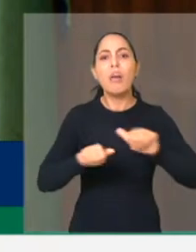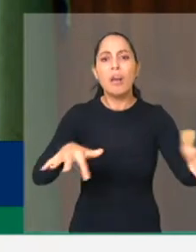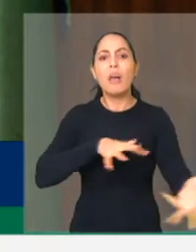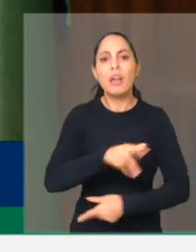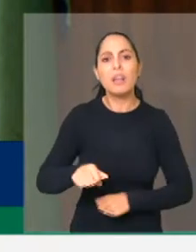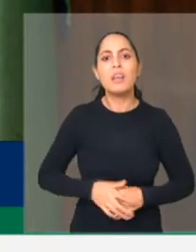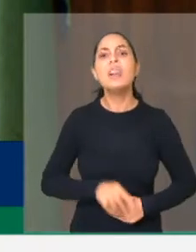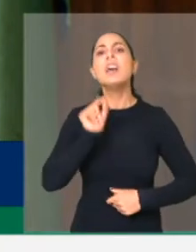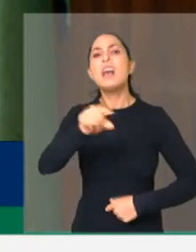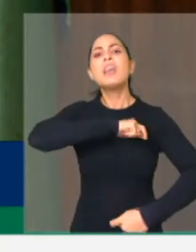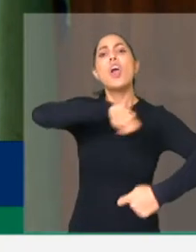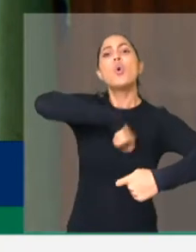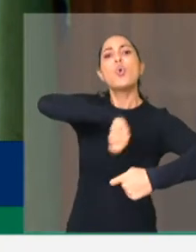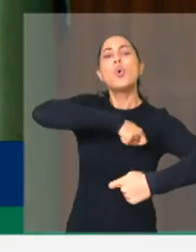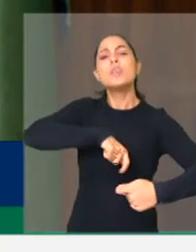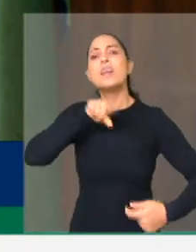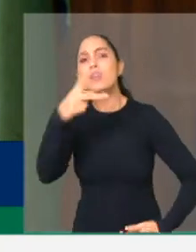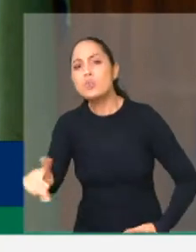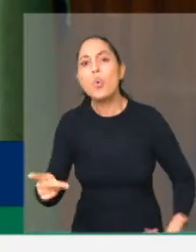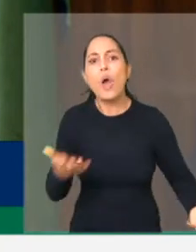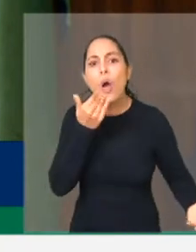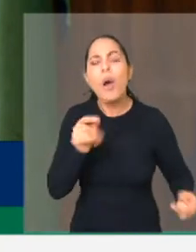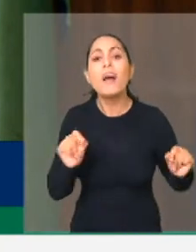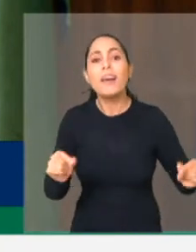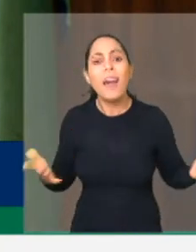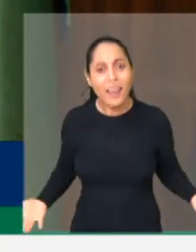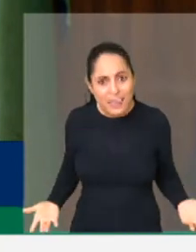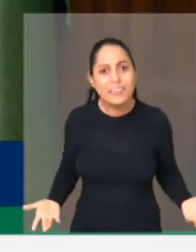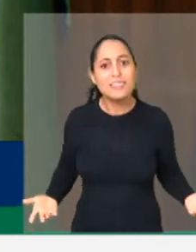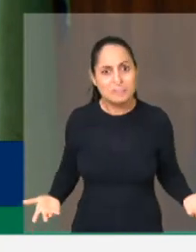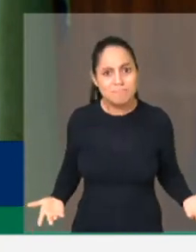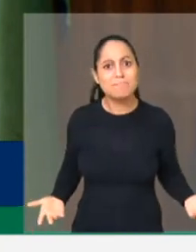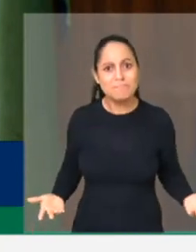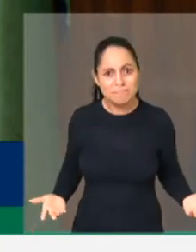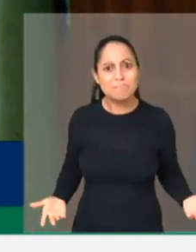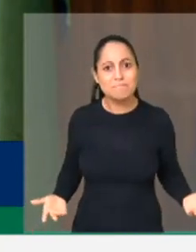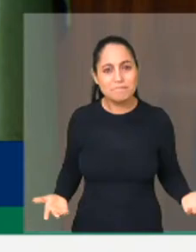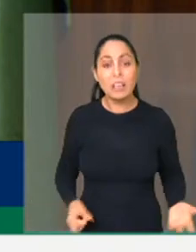IMAGINO QUE TENHA UMA TRABALHADORA DOMÀSTICA MUITAS VEZES QUE TRABALHAM SEM SEUS DIREITOS QUE PEGA ÔNIBUS